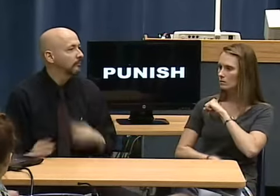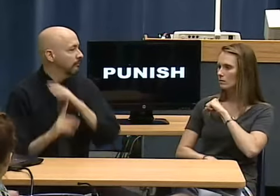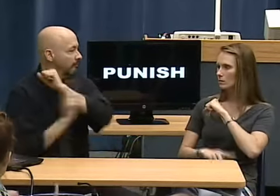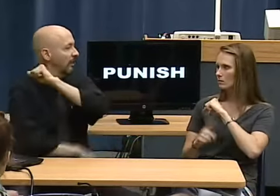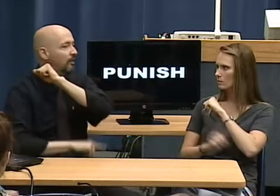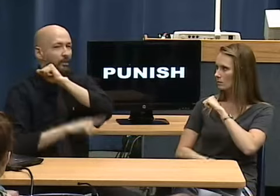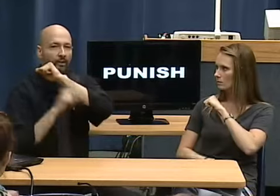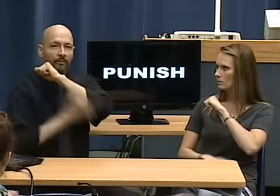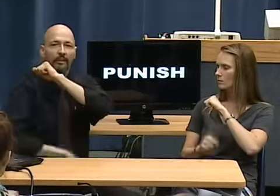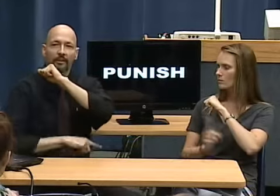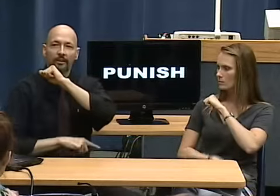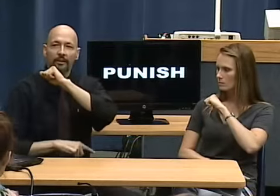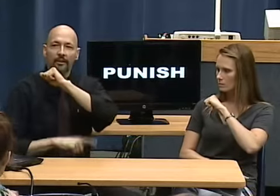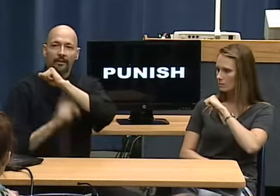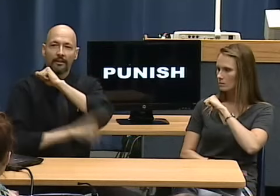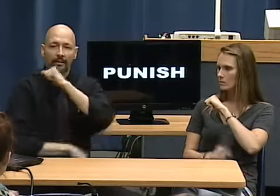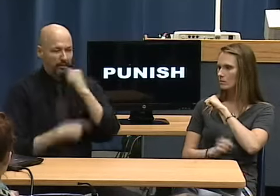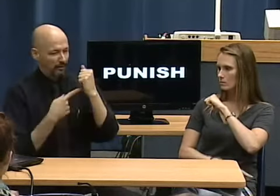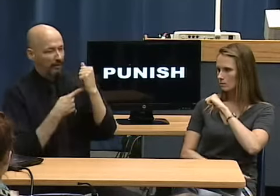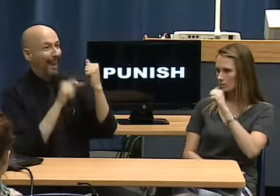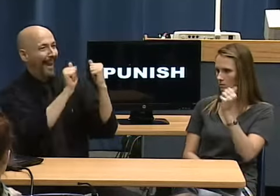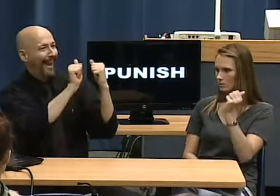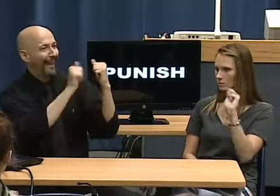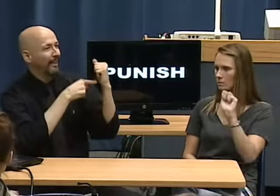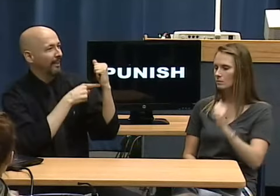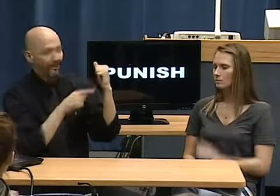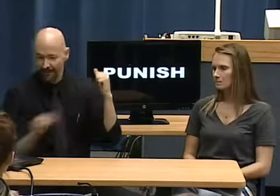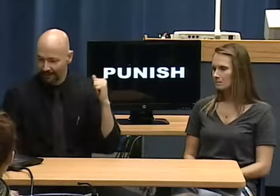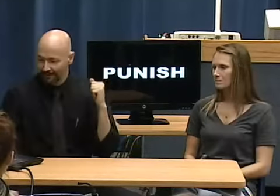Punish. There's an A!